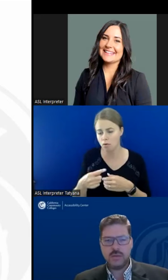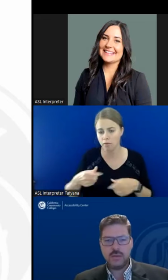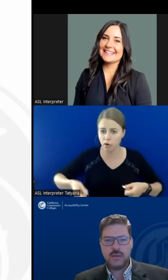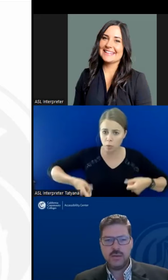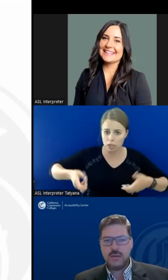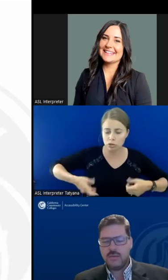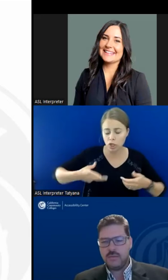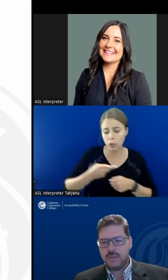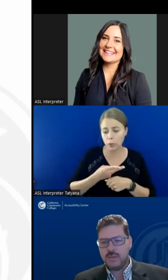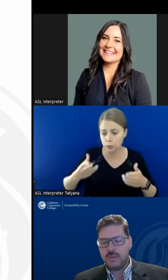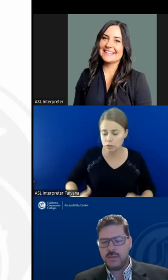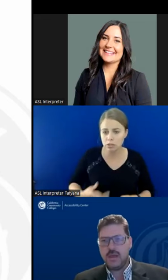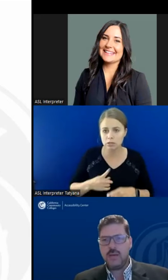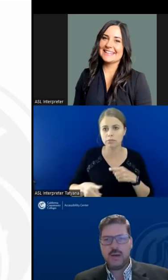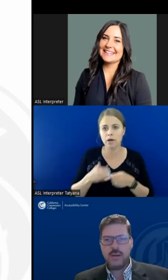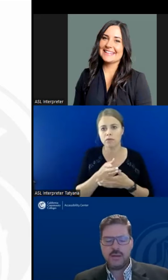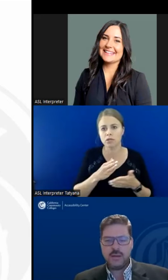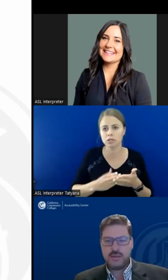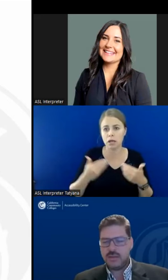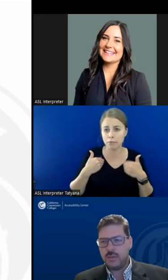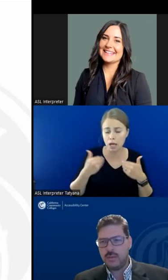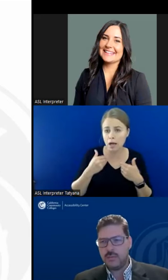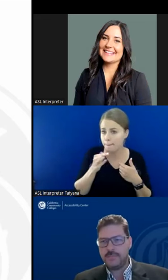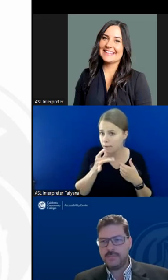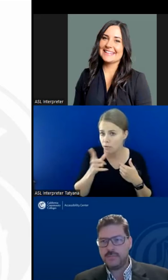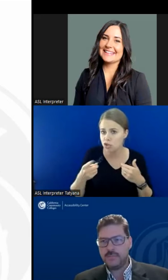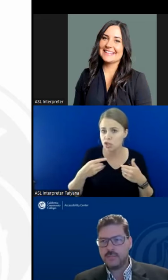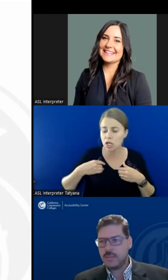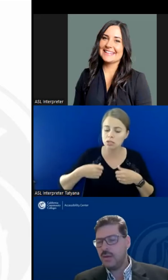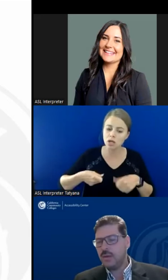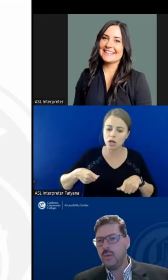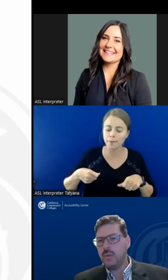but for some young mother that has a stroller.